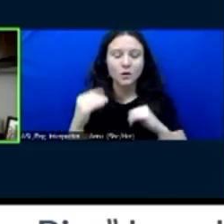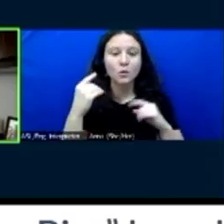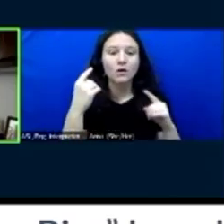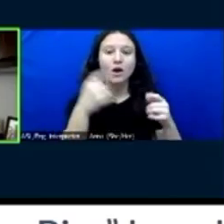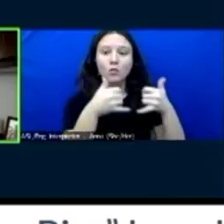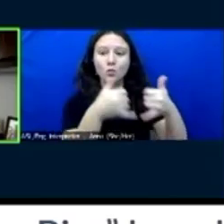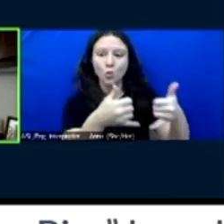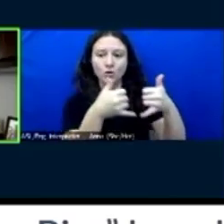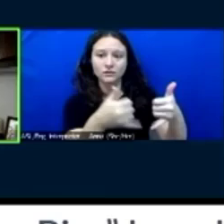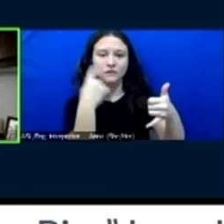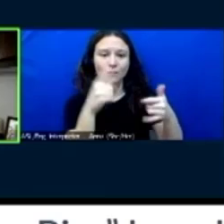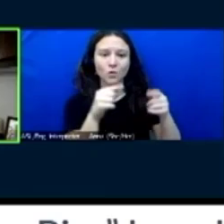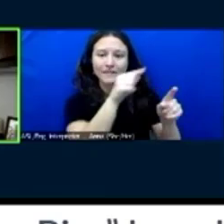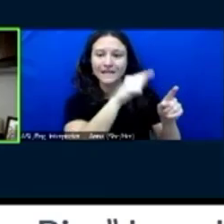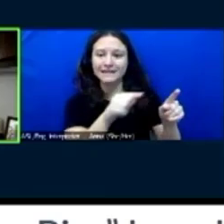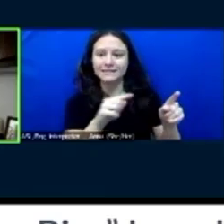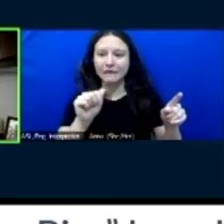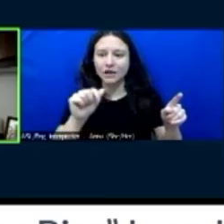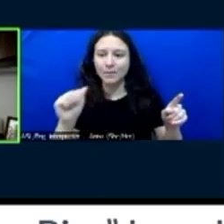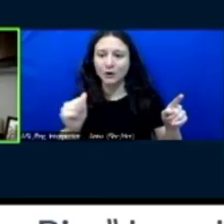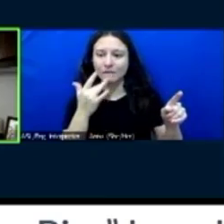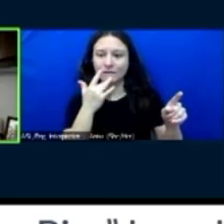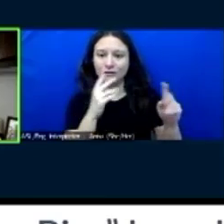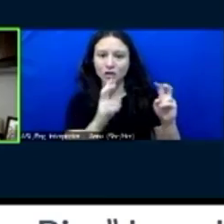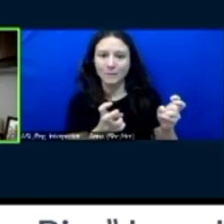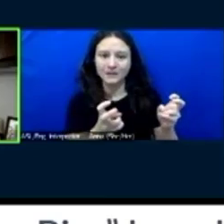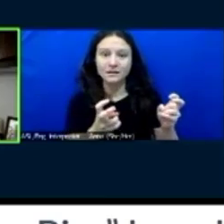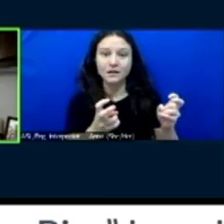these favored topics, are relatively low.